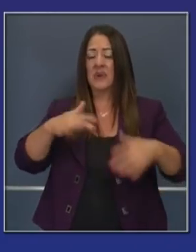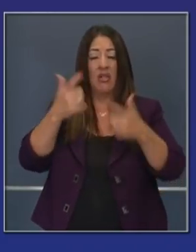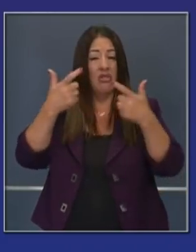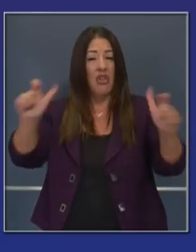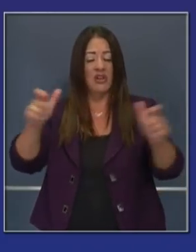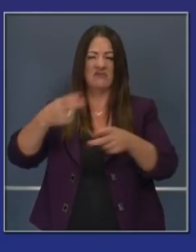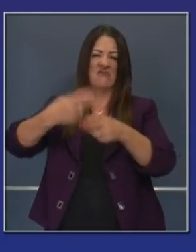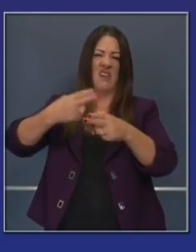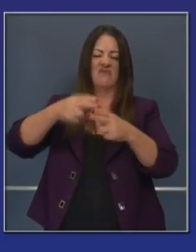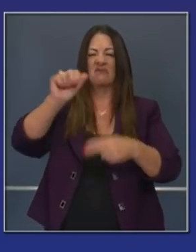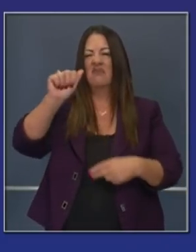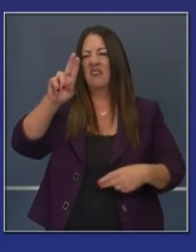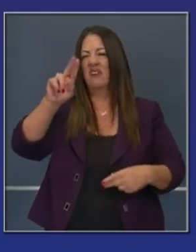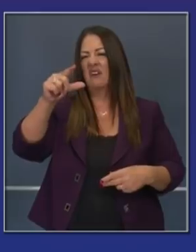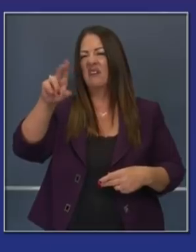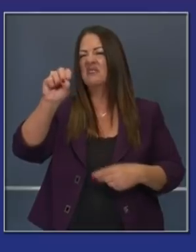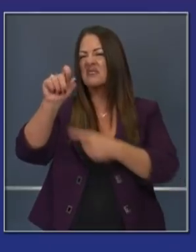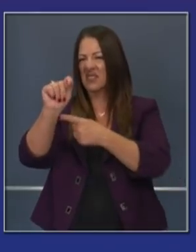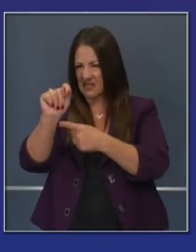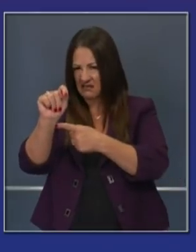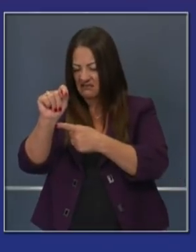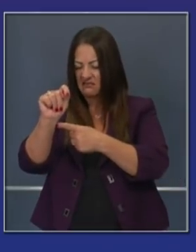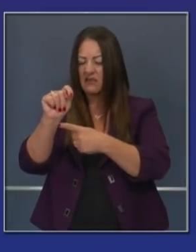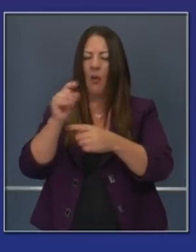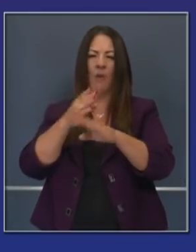STATE'S HISTORY HAVE HAPPENED IN 2020, 6 OF THE TOP 20 IN